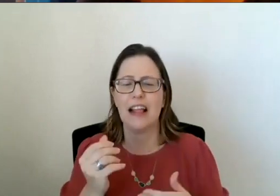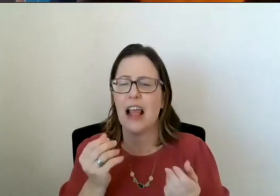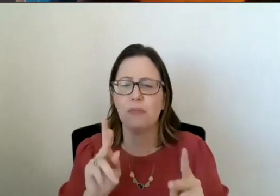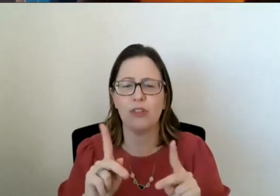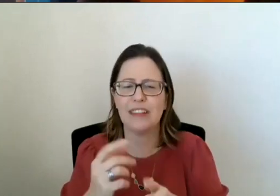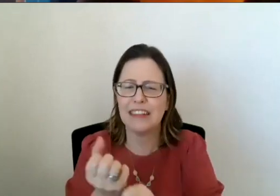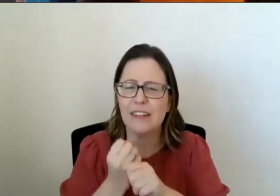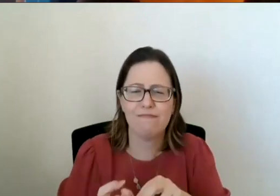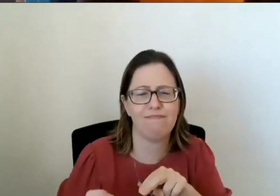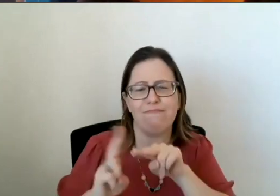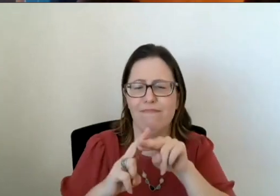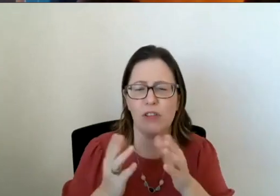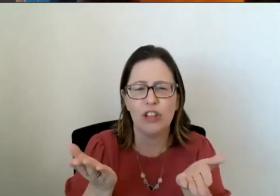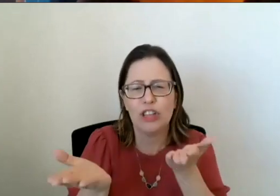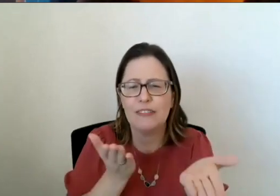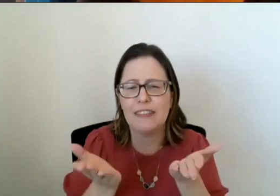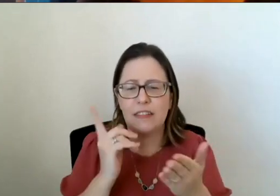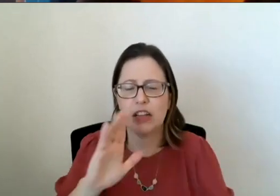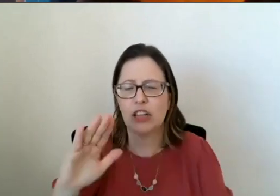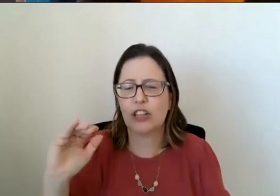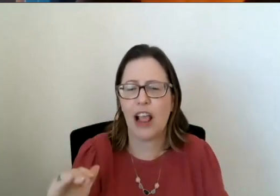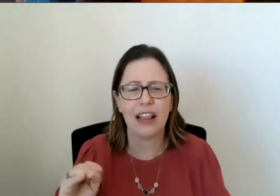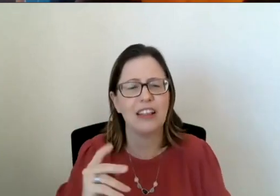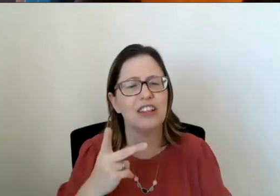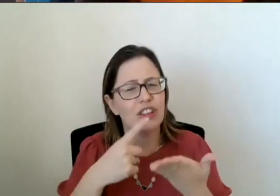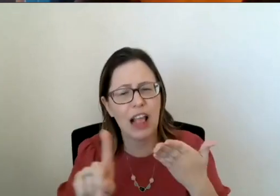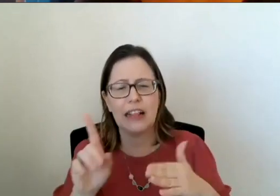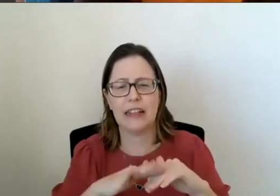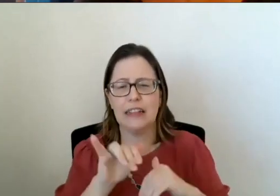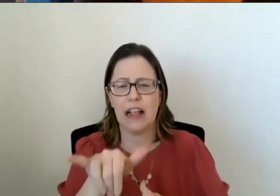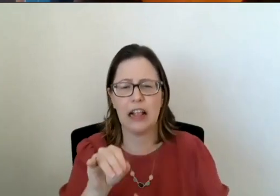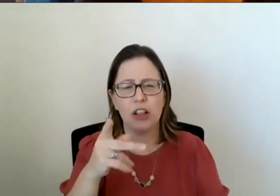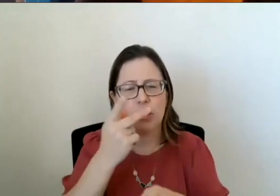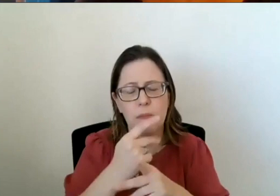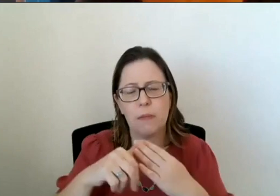decision making process and have the opportunity to increase services for their child as needed.